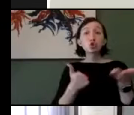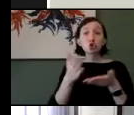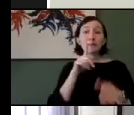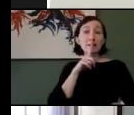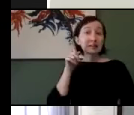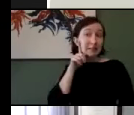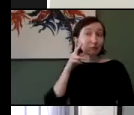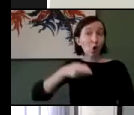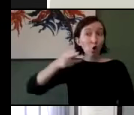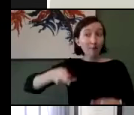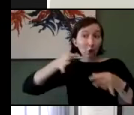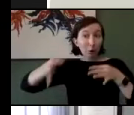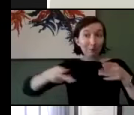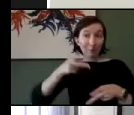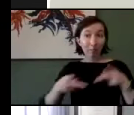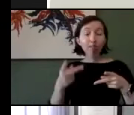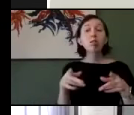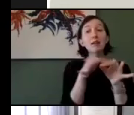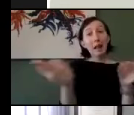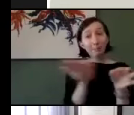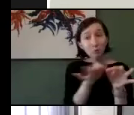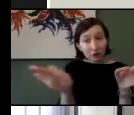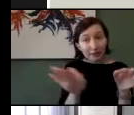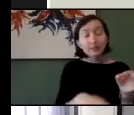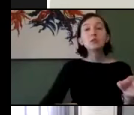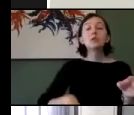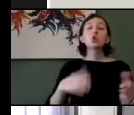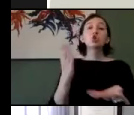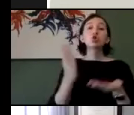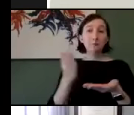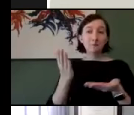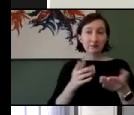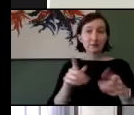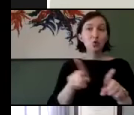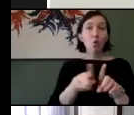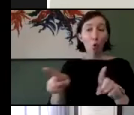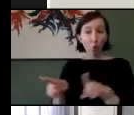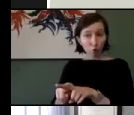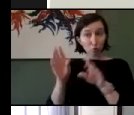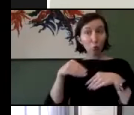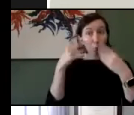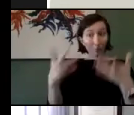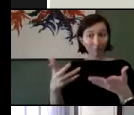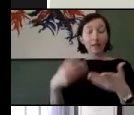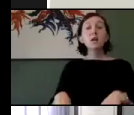through captioning and described media services and we provide an amazing service